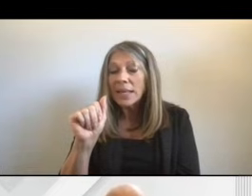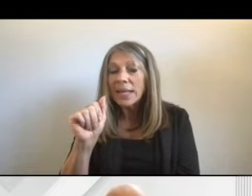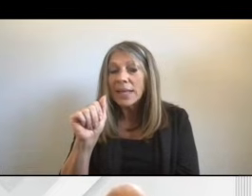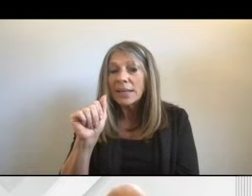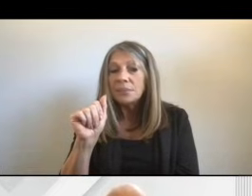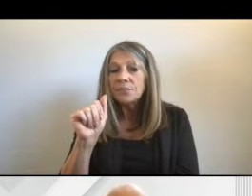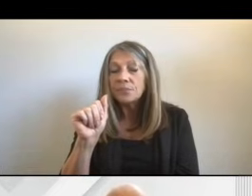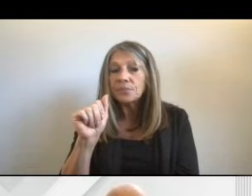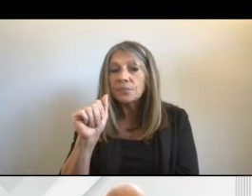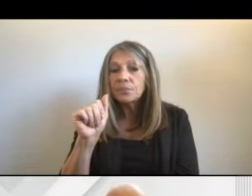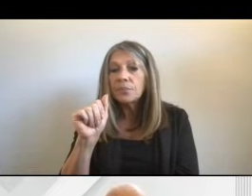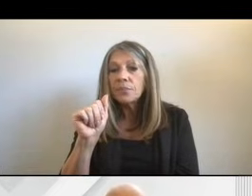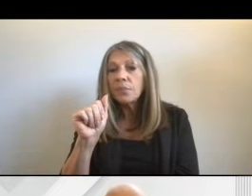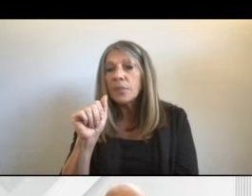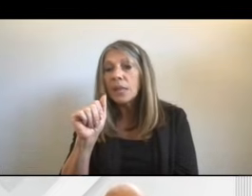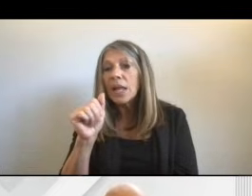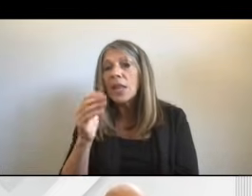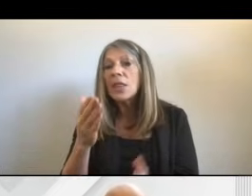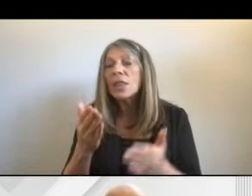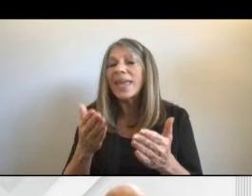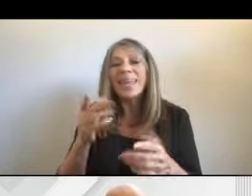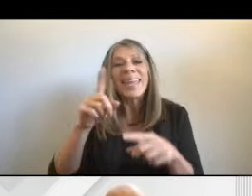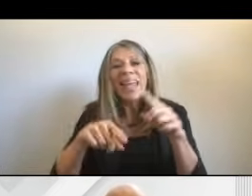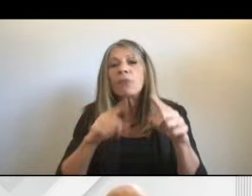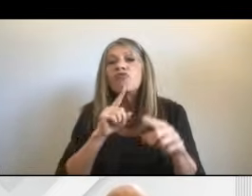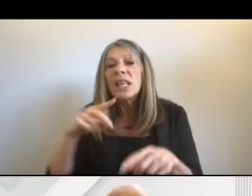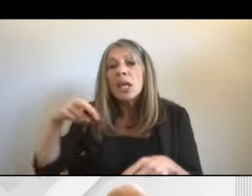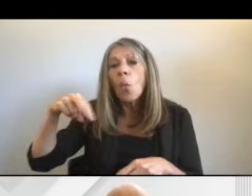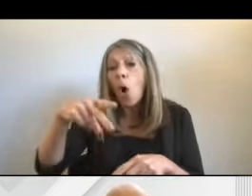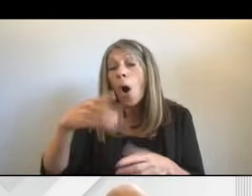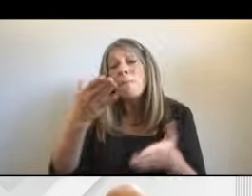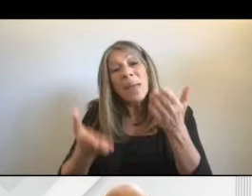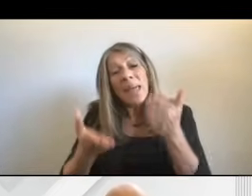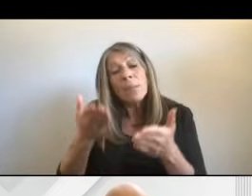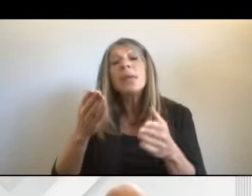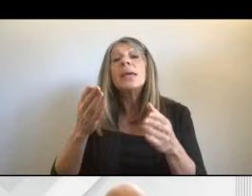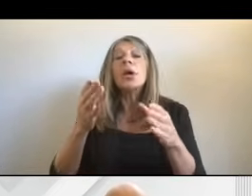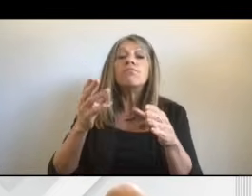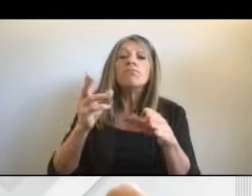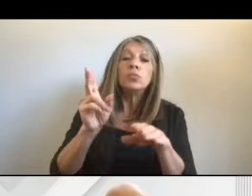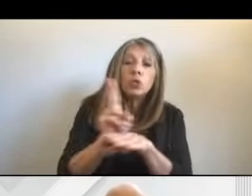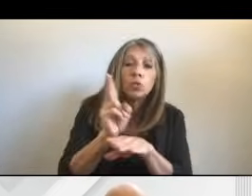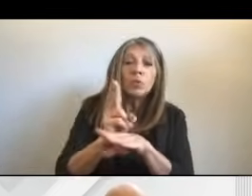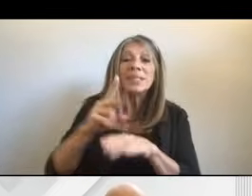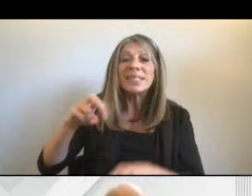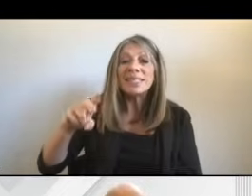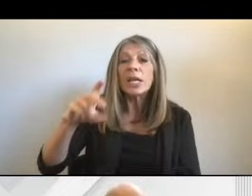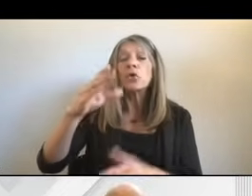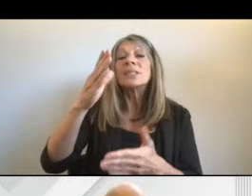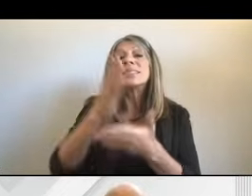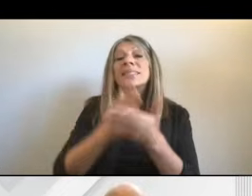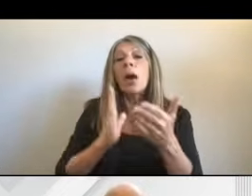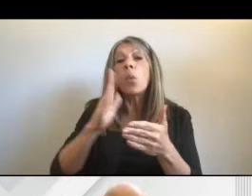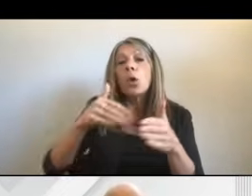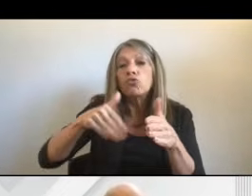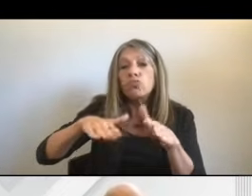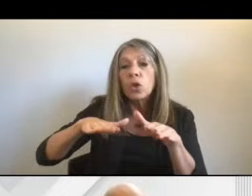their semi-ambulance where you may be using the stairs, some will drag their foot up through the